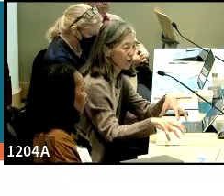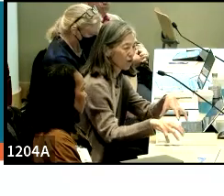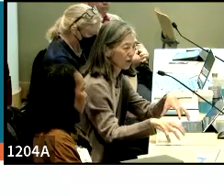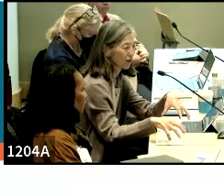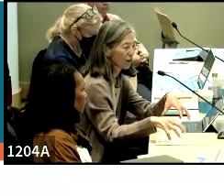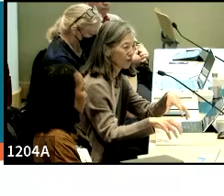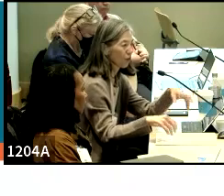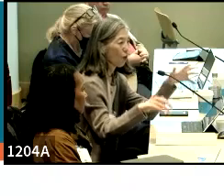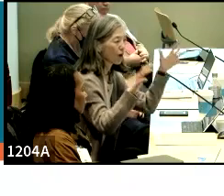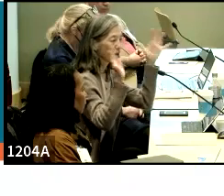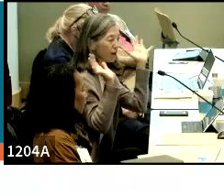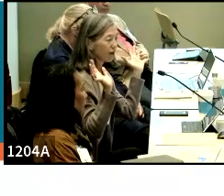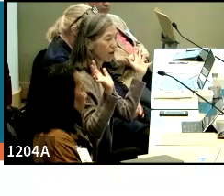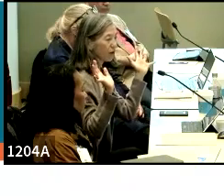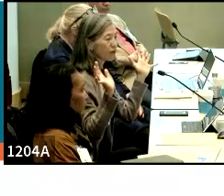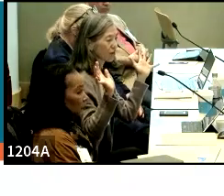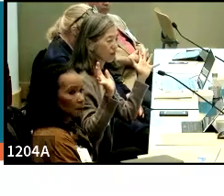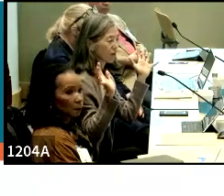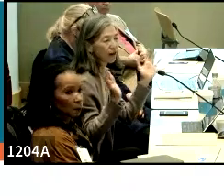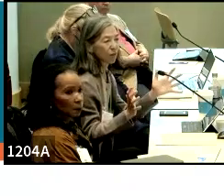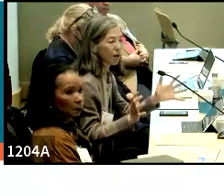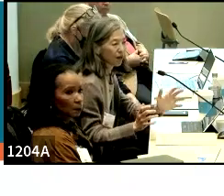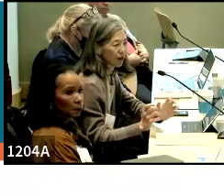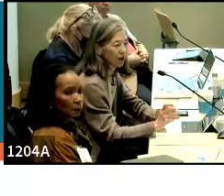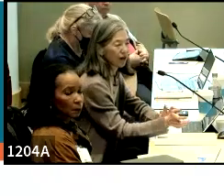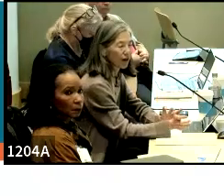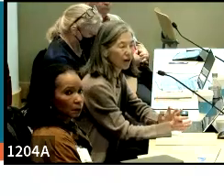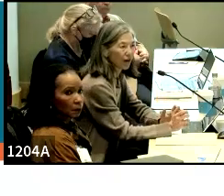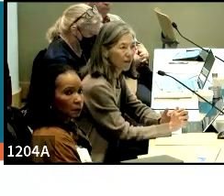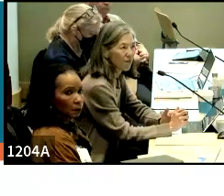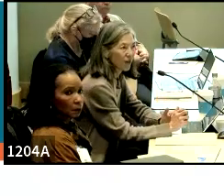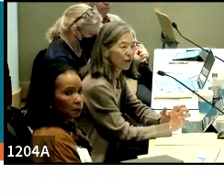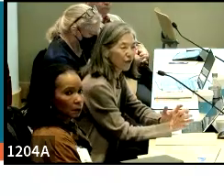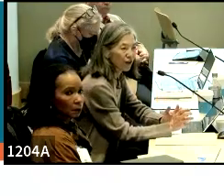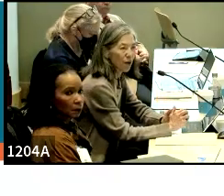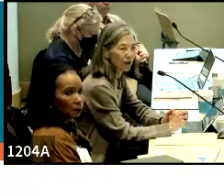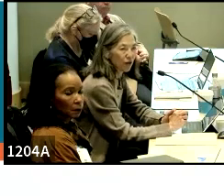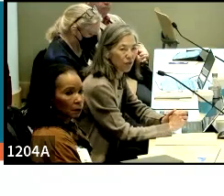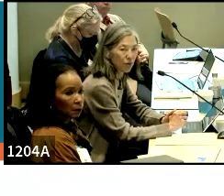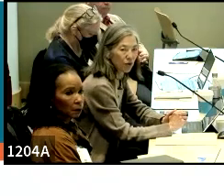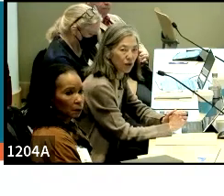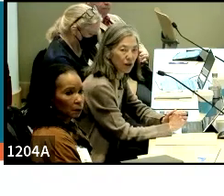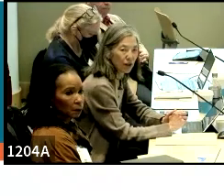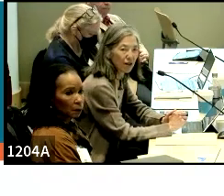of the organization, but what, holistically, an effective public health department really need